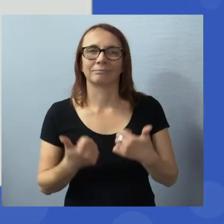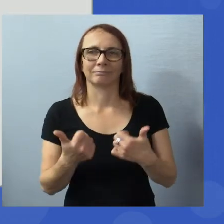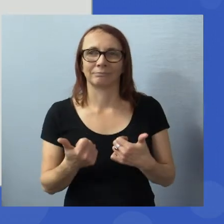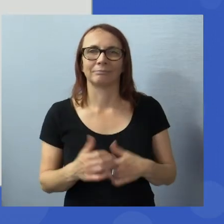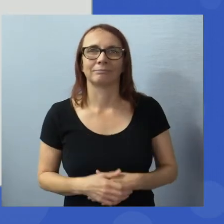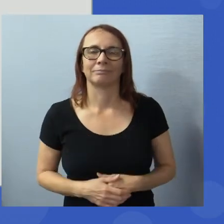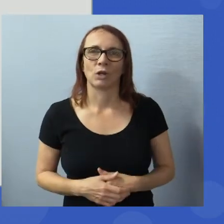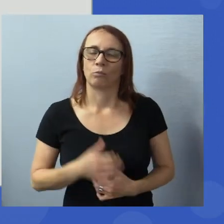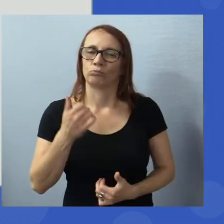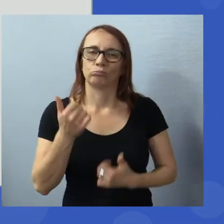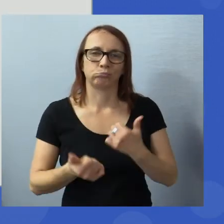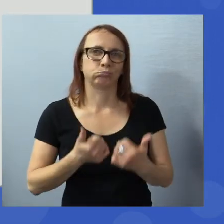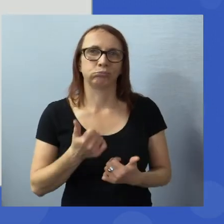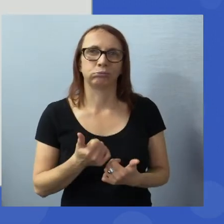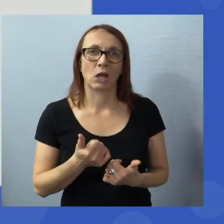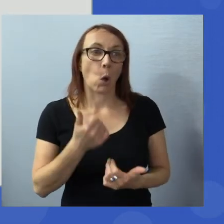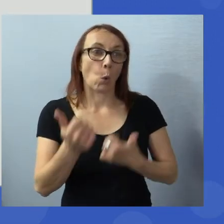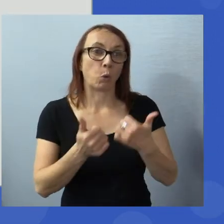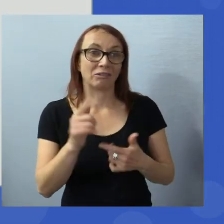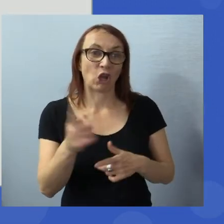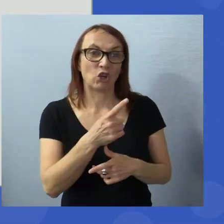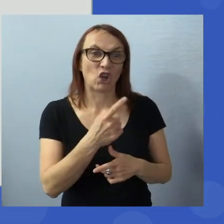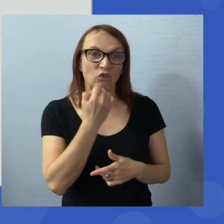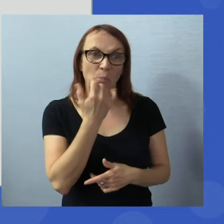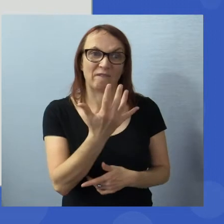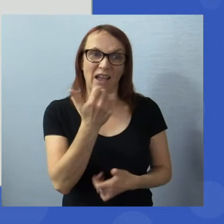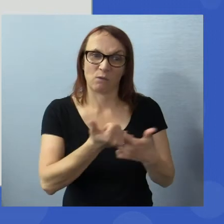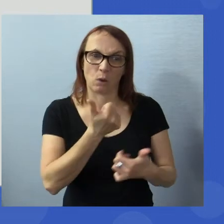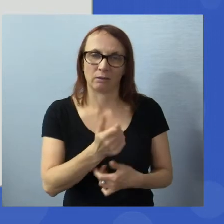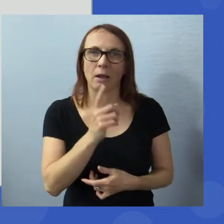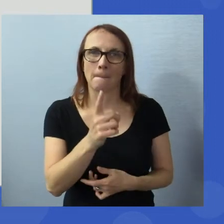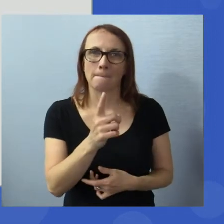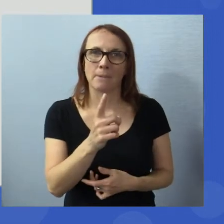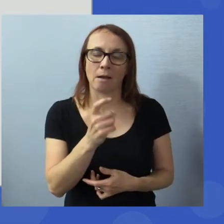vote for none well done everybody but it's clear that a caramel wafer of many